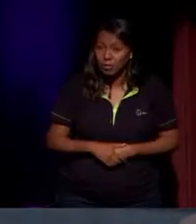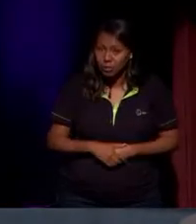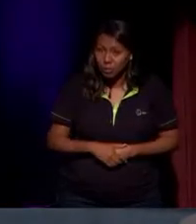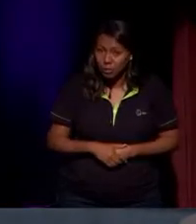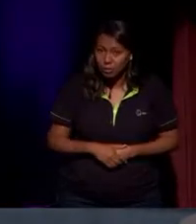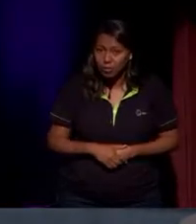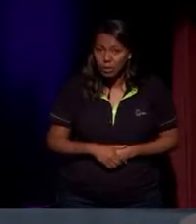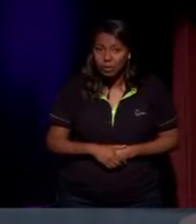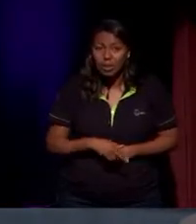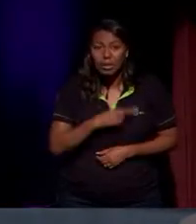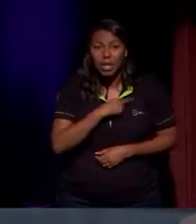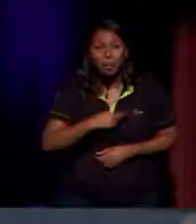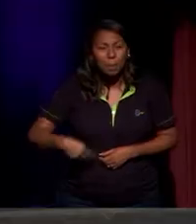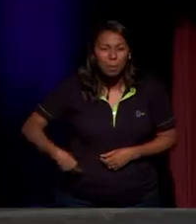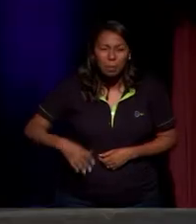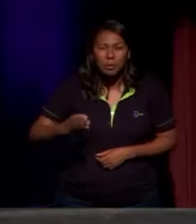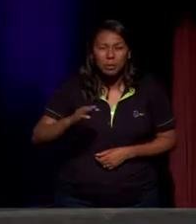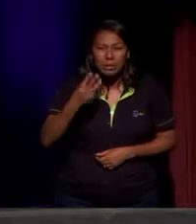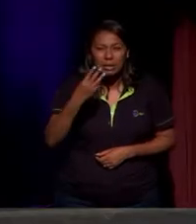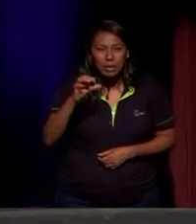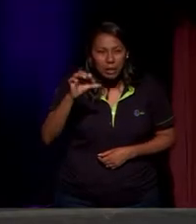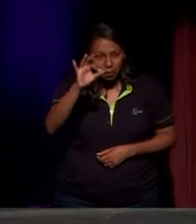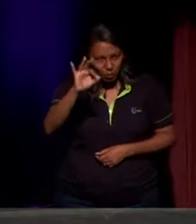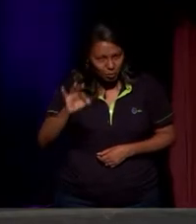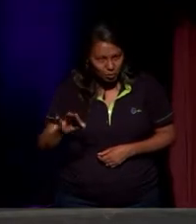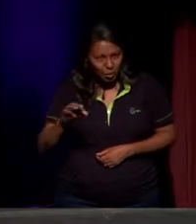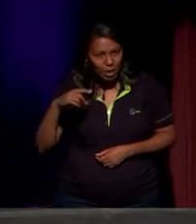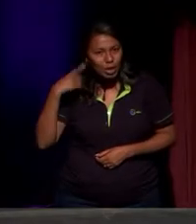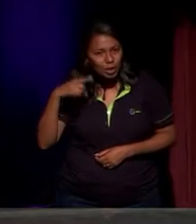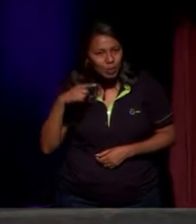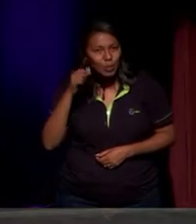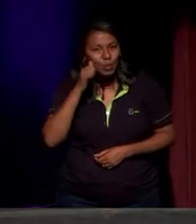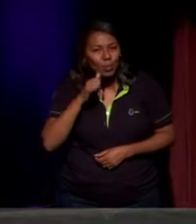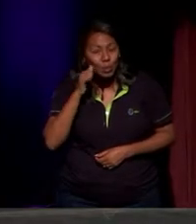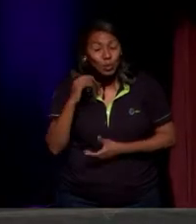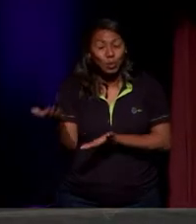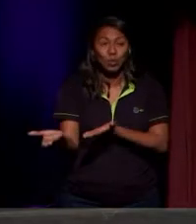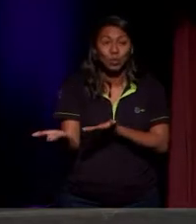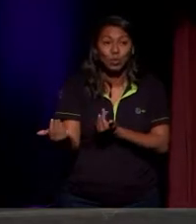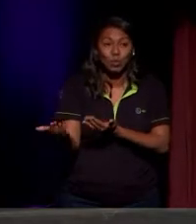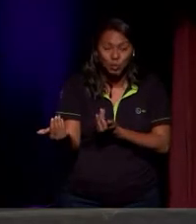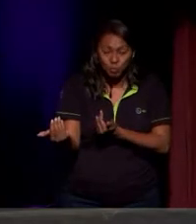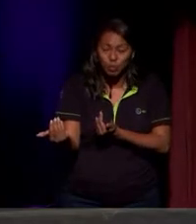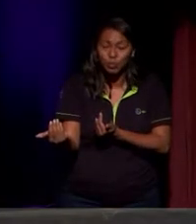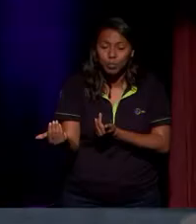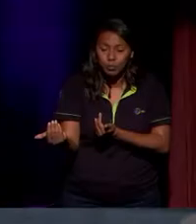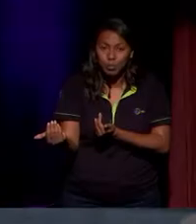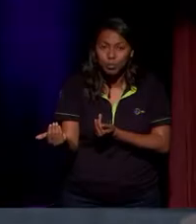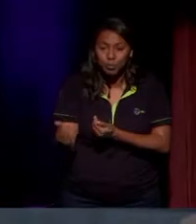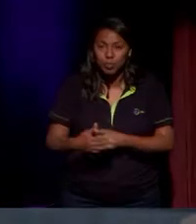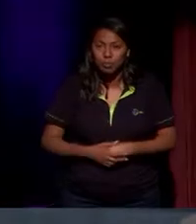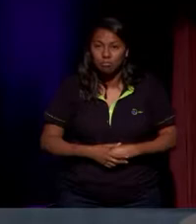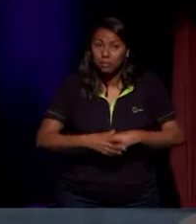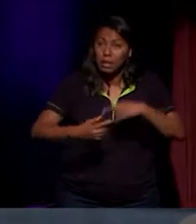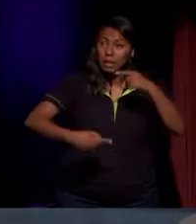38%, almost 39%, of young women parliamentarians, there was a debate to achieve